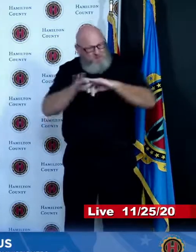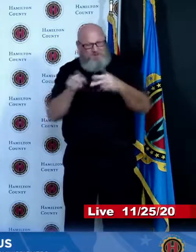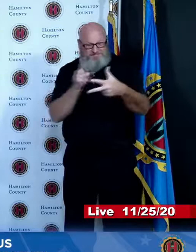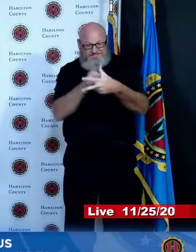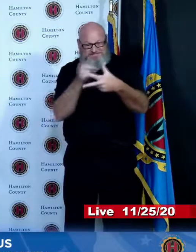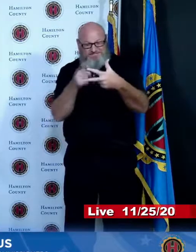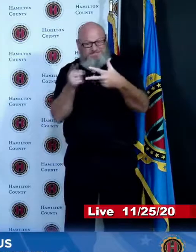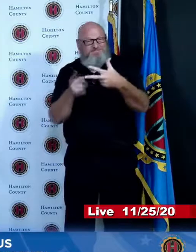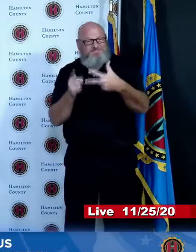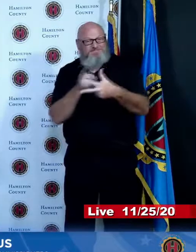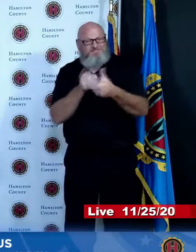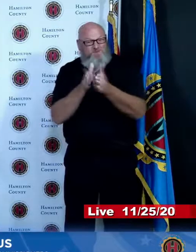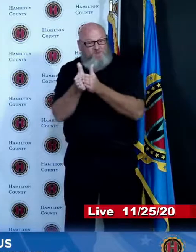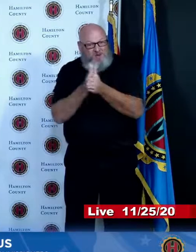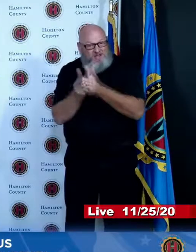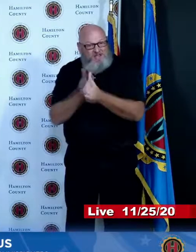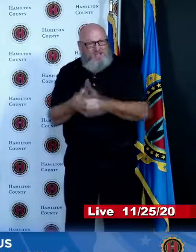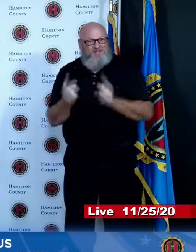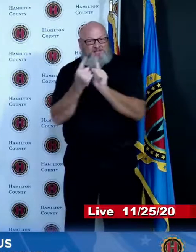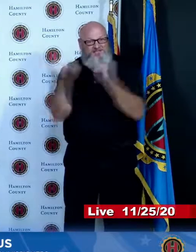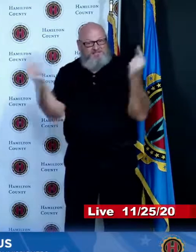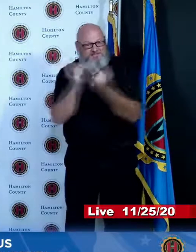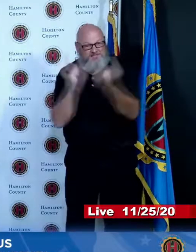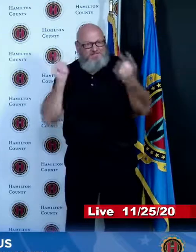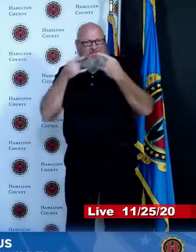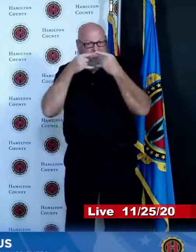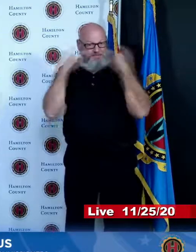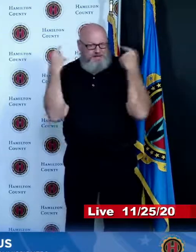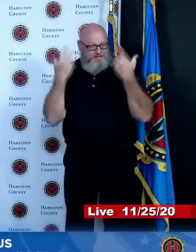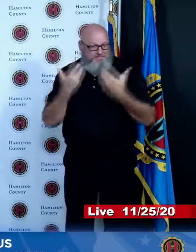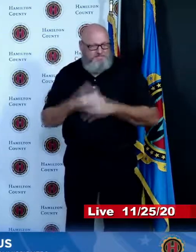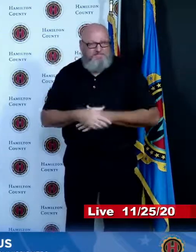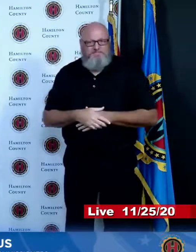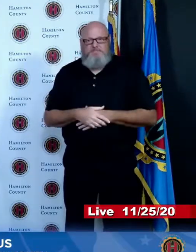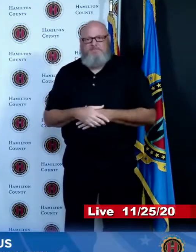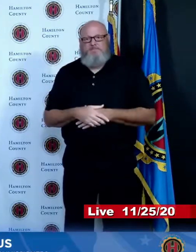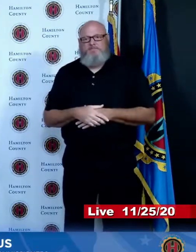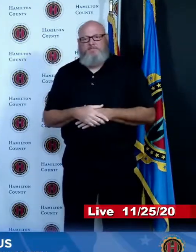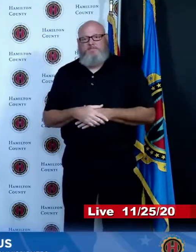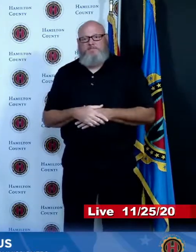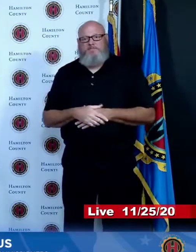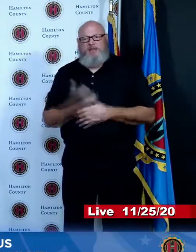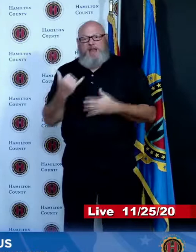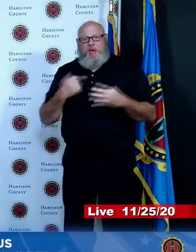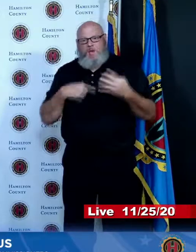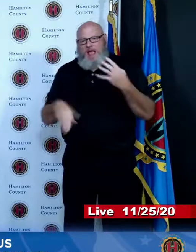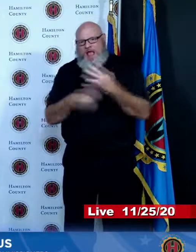one another but there's this added like fourth layer where we're encouraging people to think